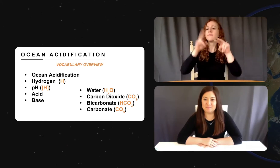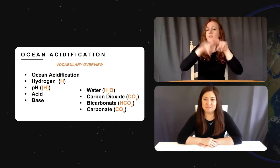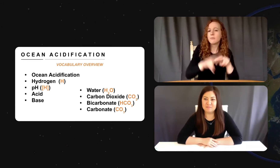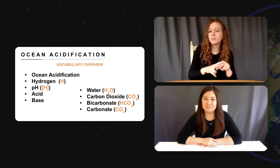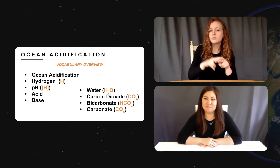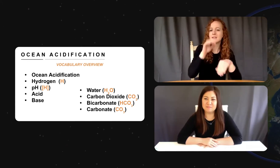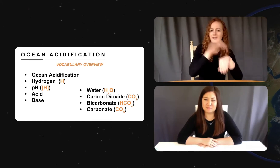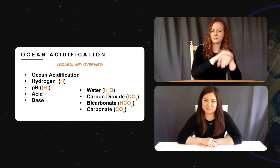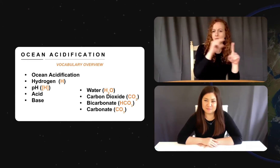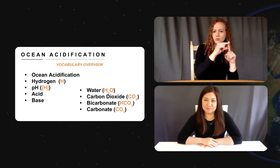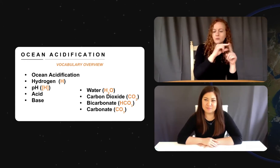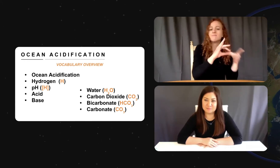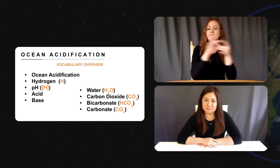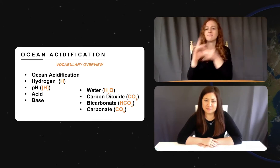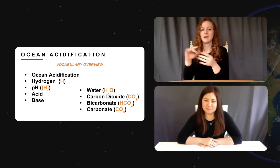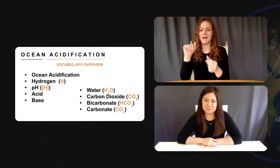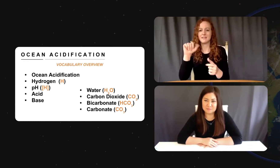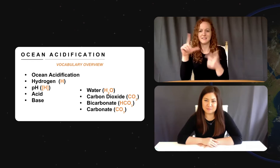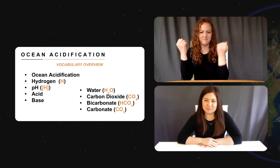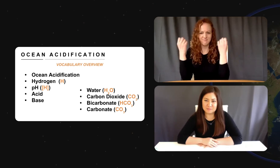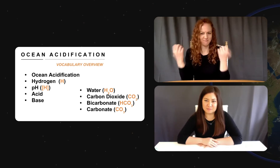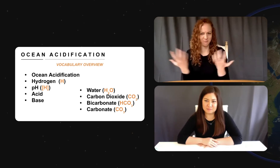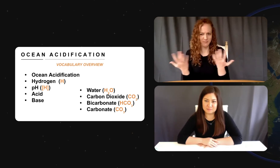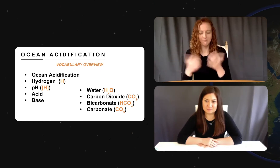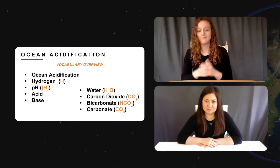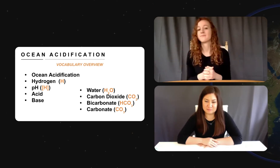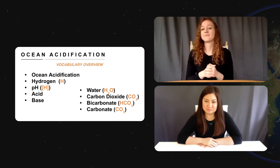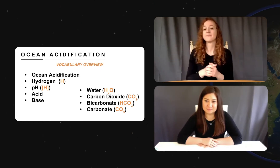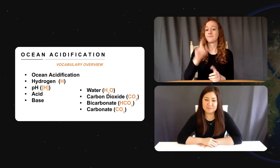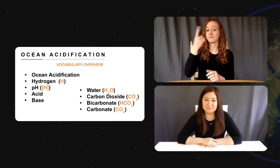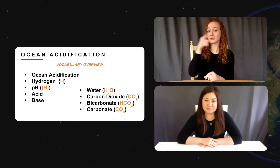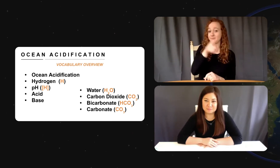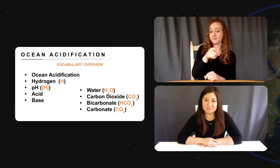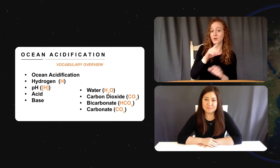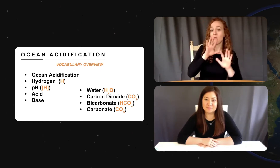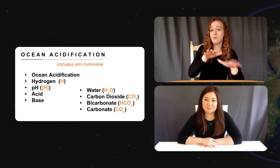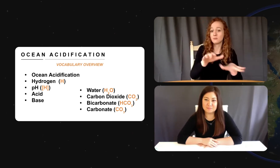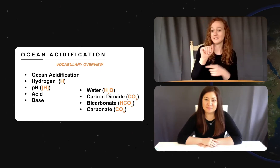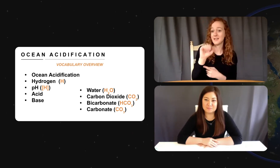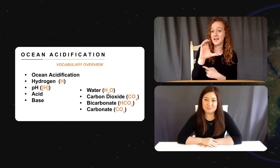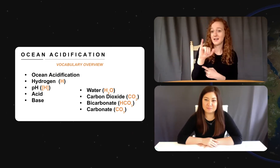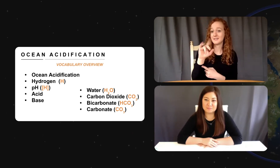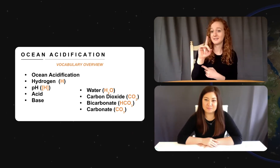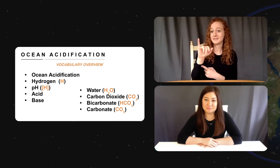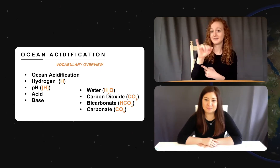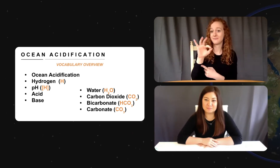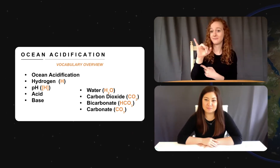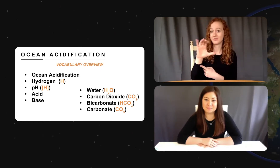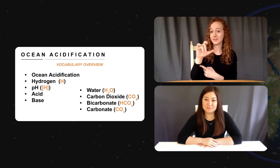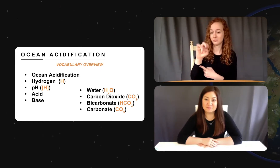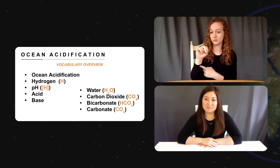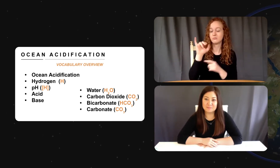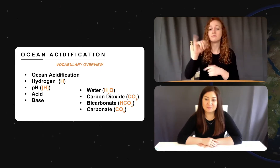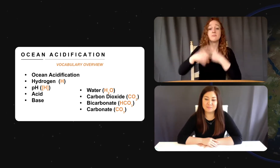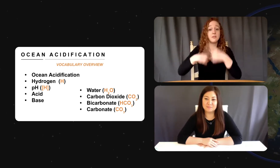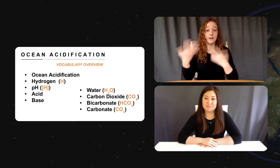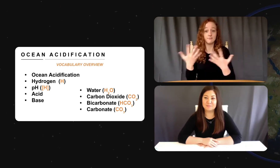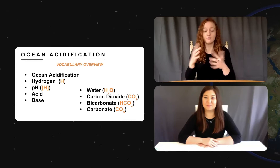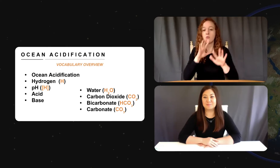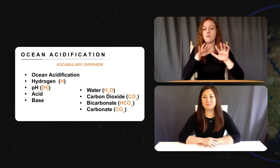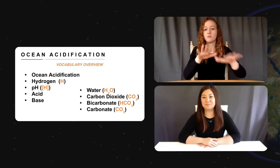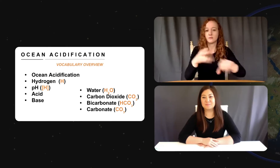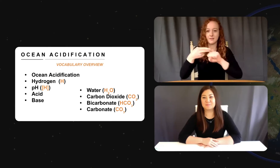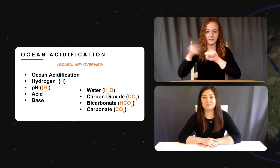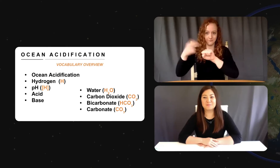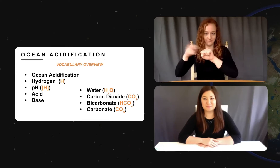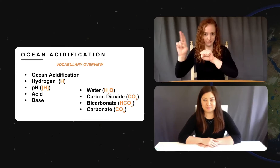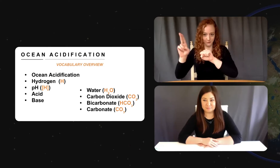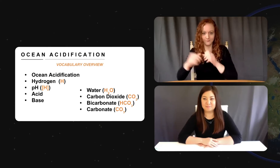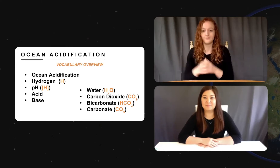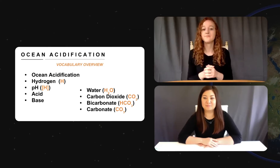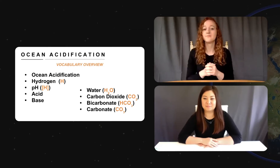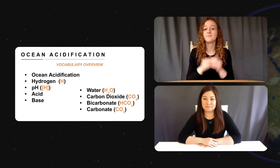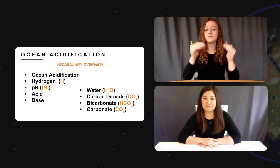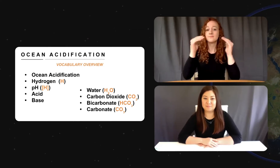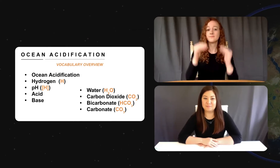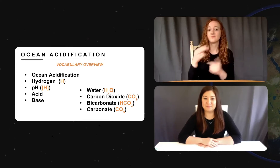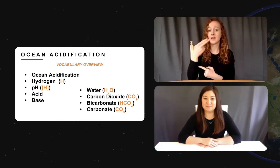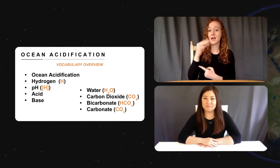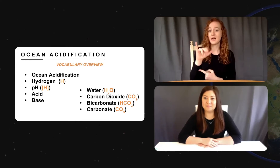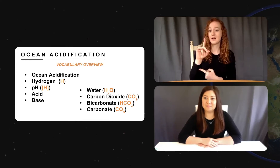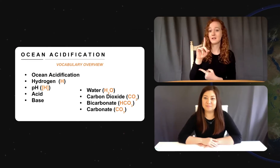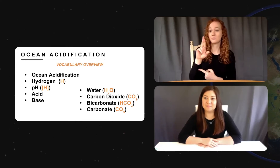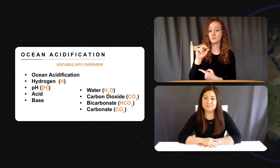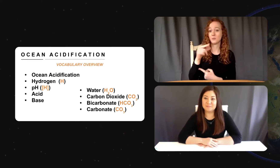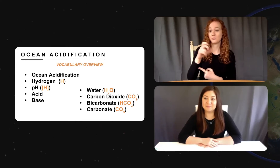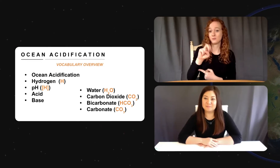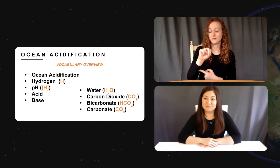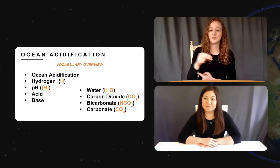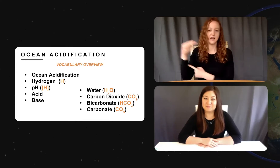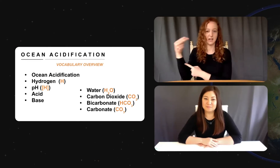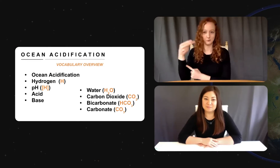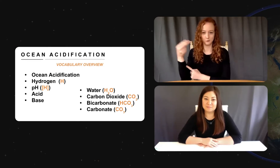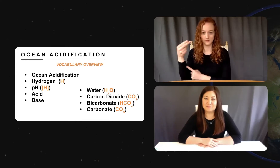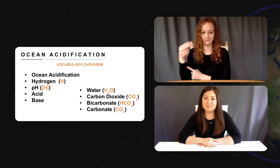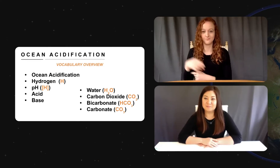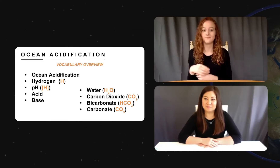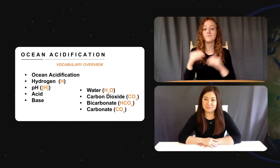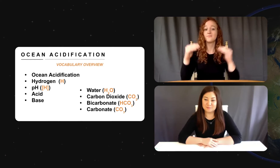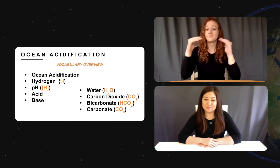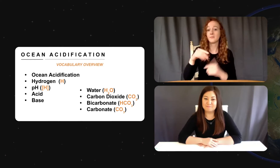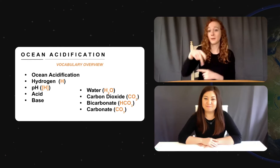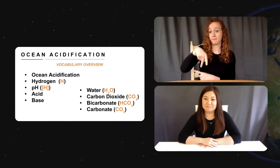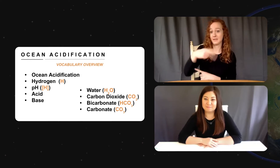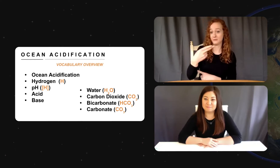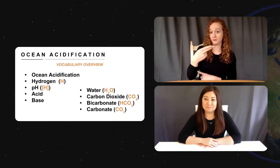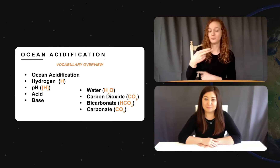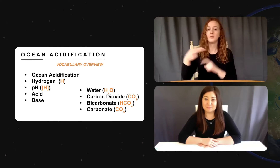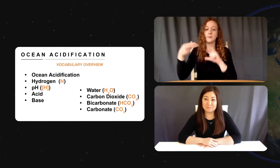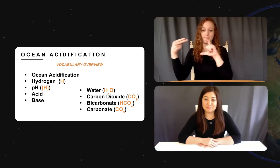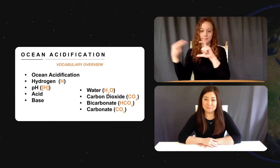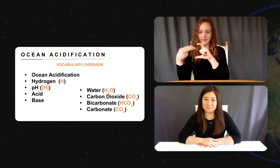Here's the vocabulary words and signs that go with them.